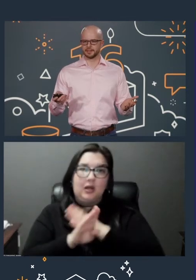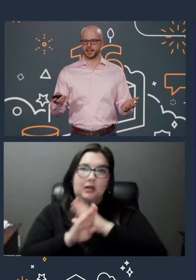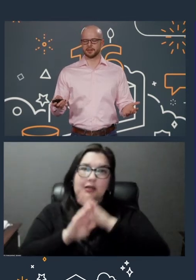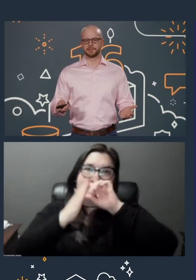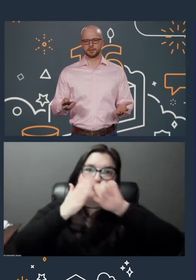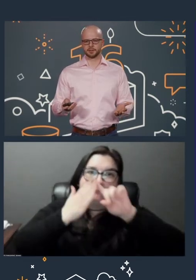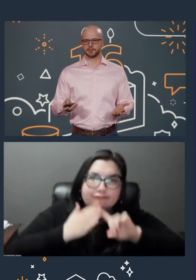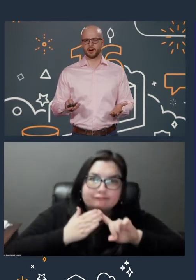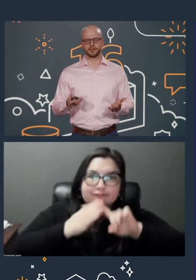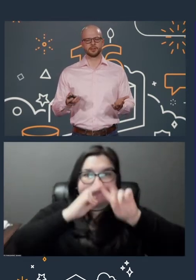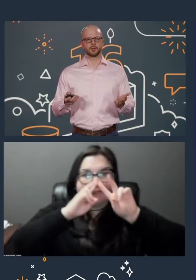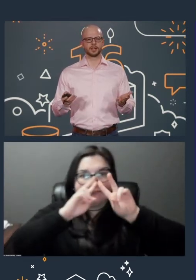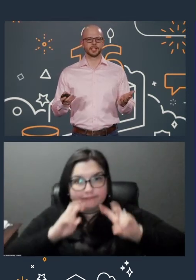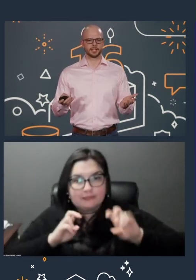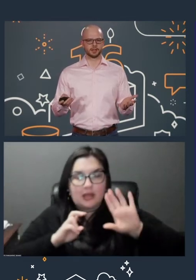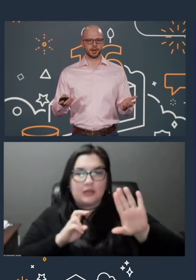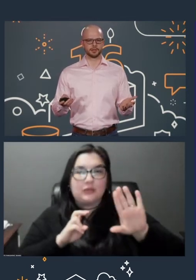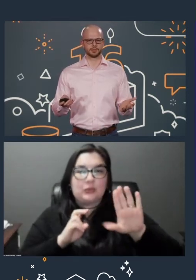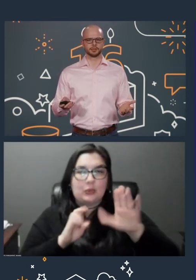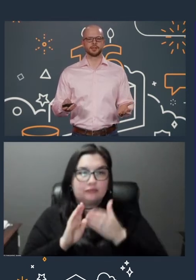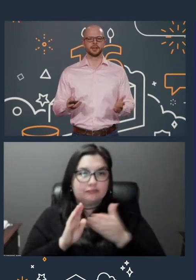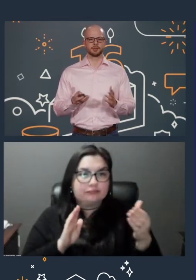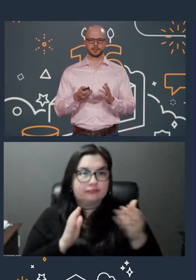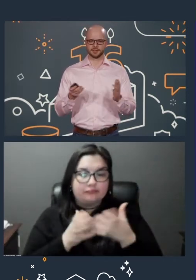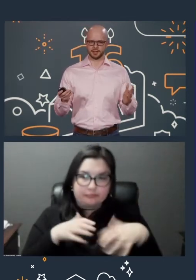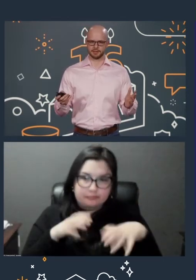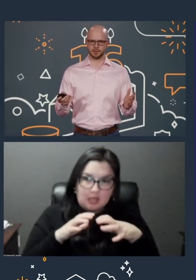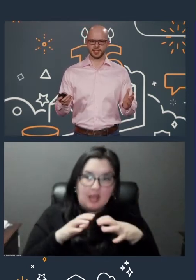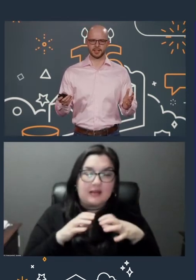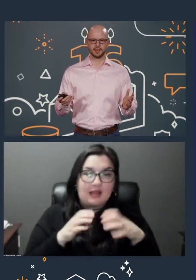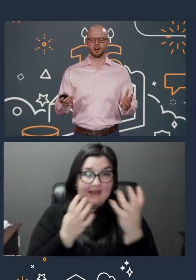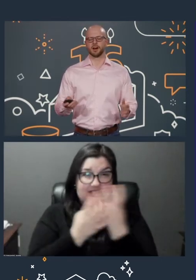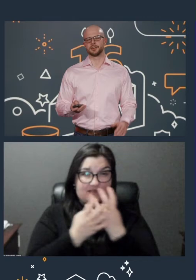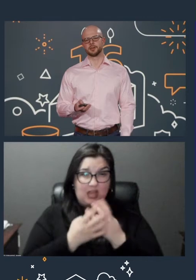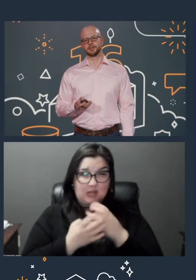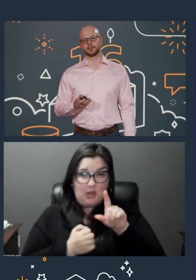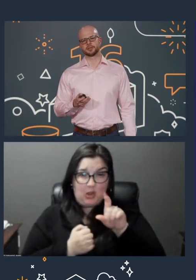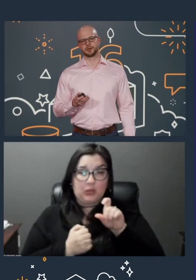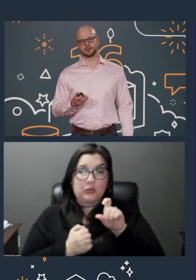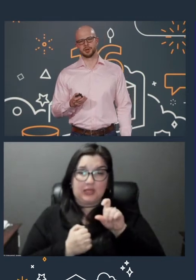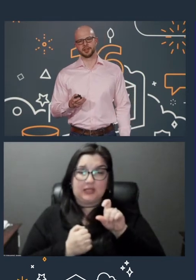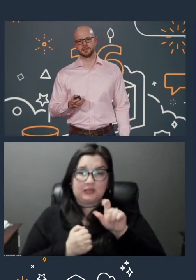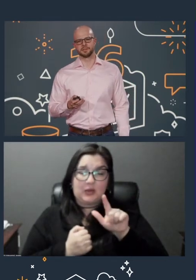is that a filter of 128 kilobytes will typically save you money on your overall storage spend.